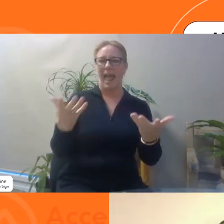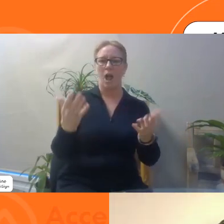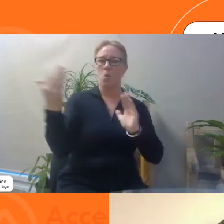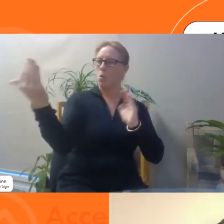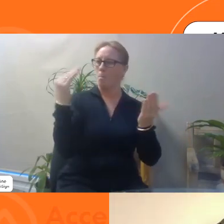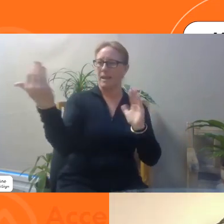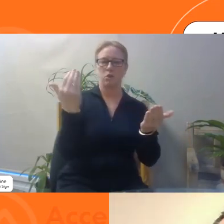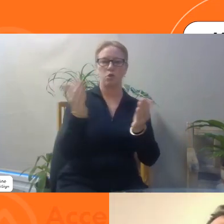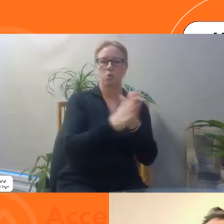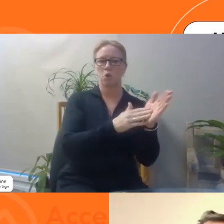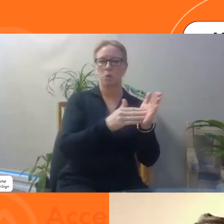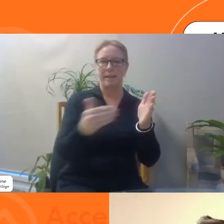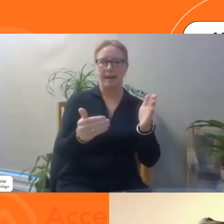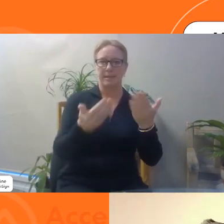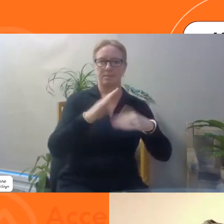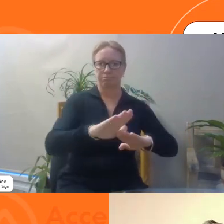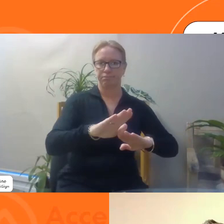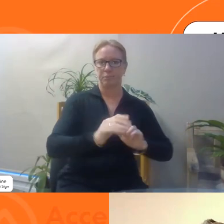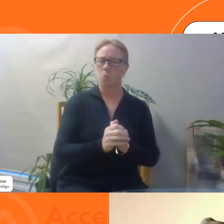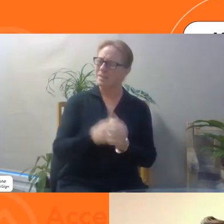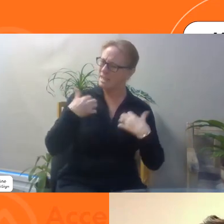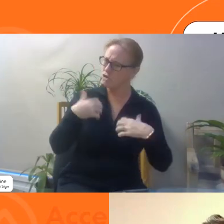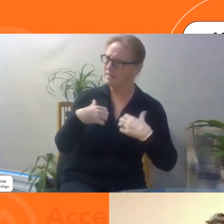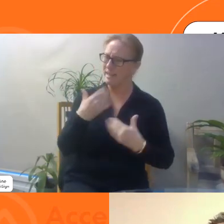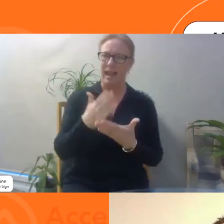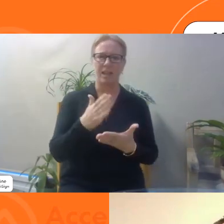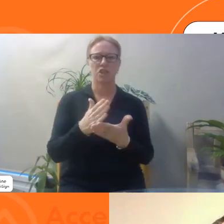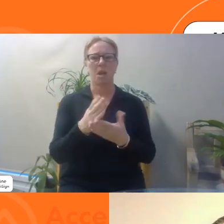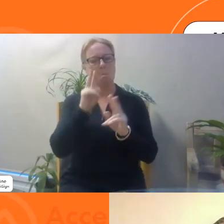Zealand. It was interesting actually looking at what they have in Australia,